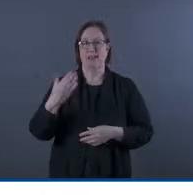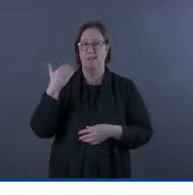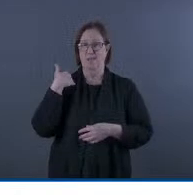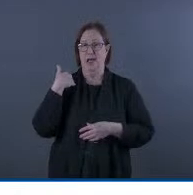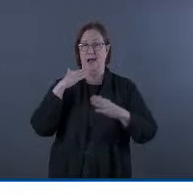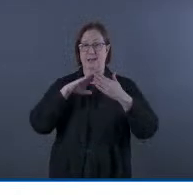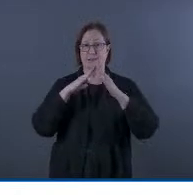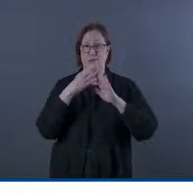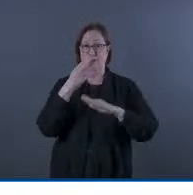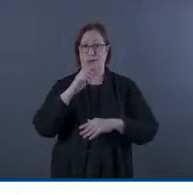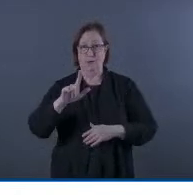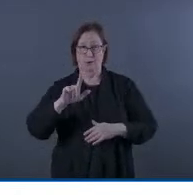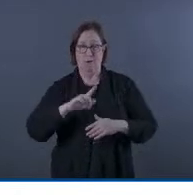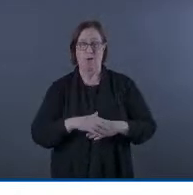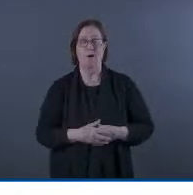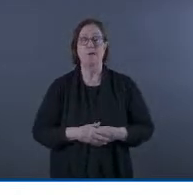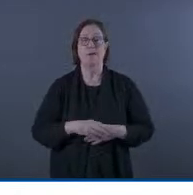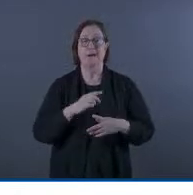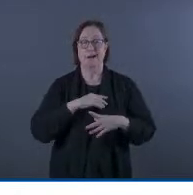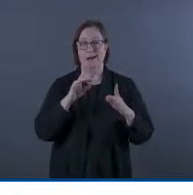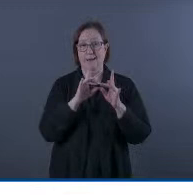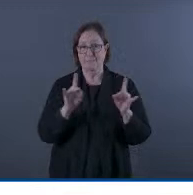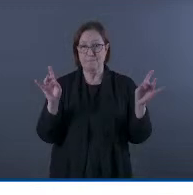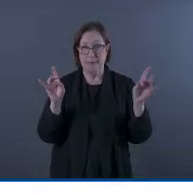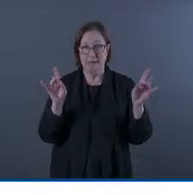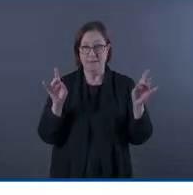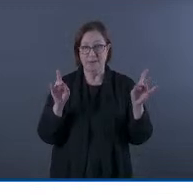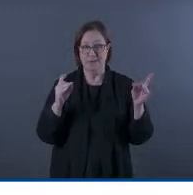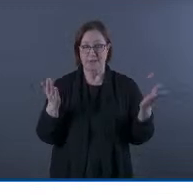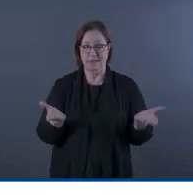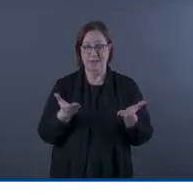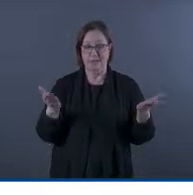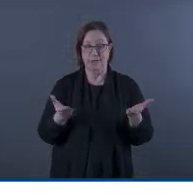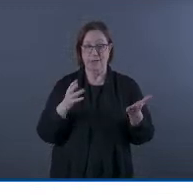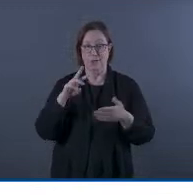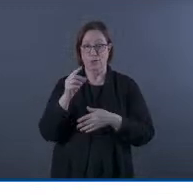that a group of health care organizations in Whatcom County had partnered together